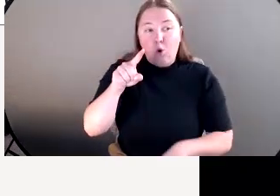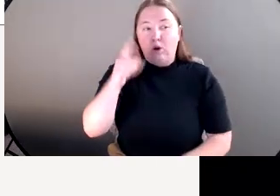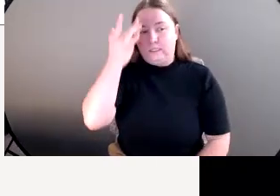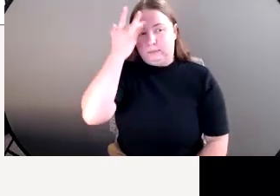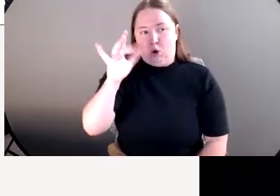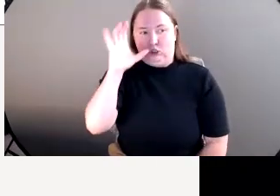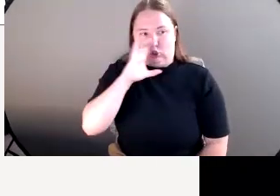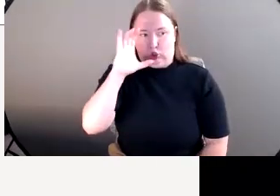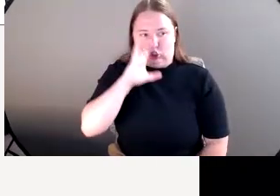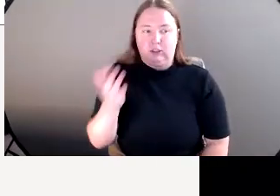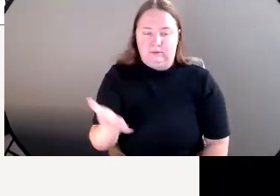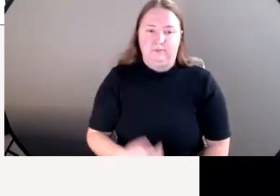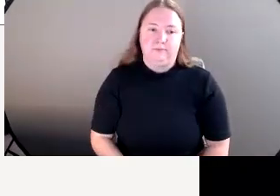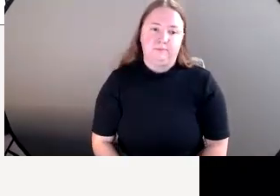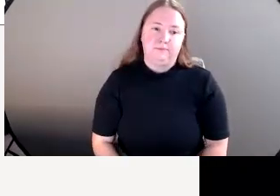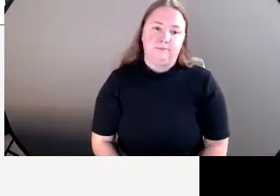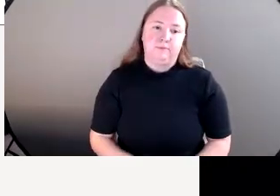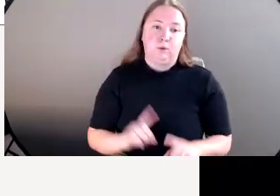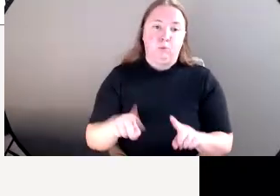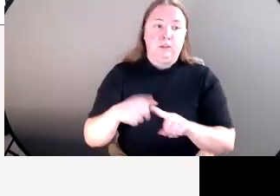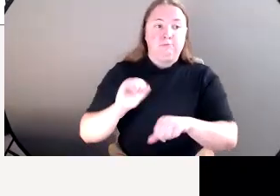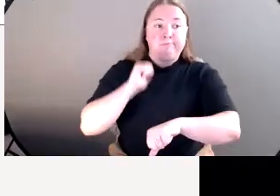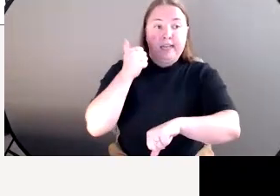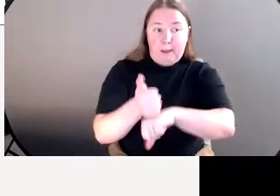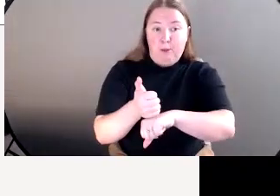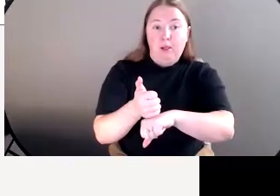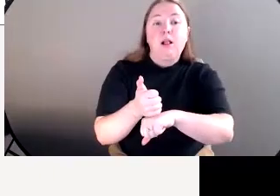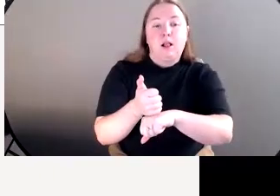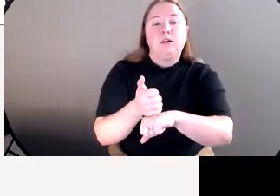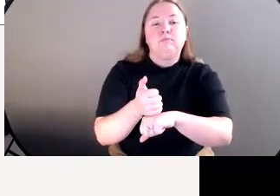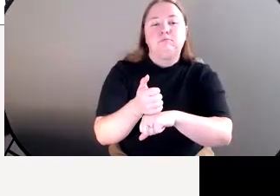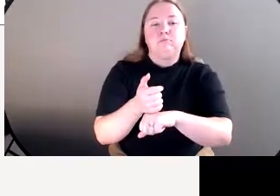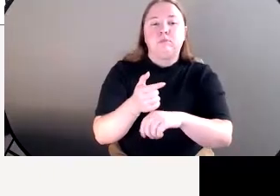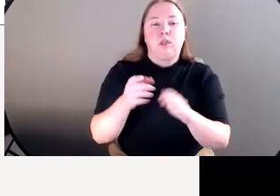Once you enable it in your course navigation menu,